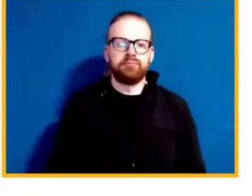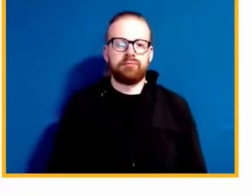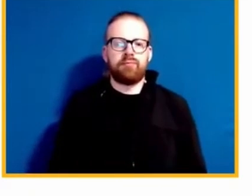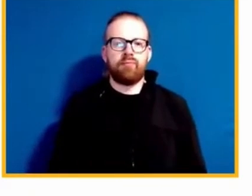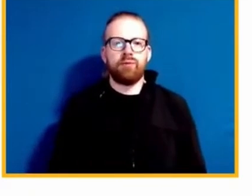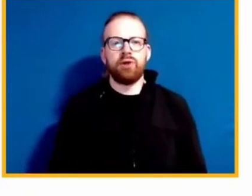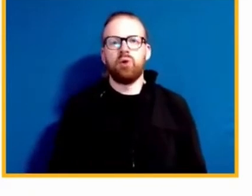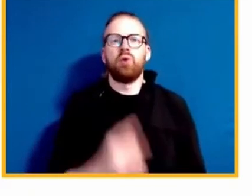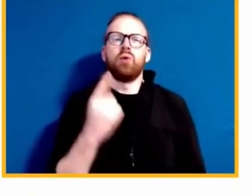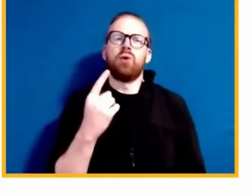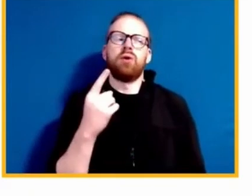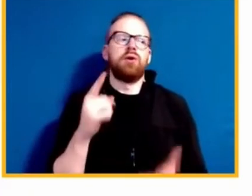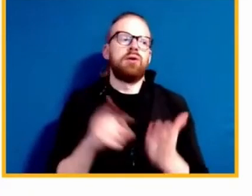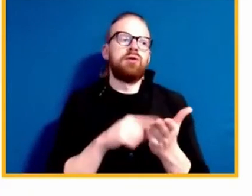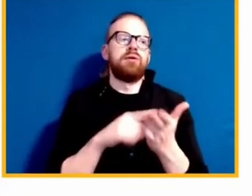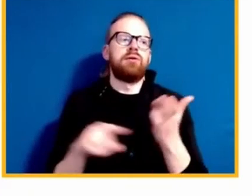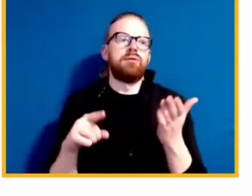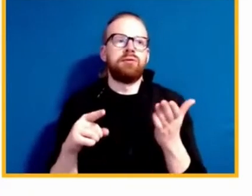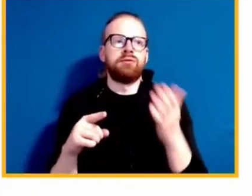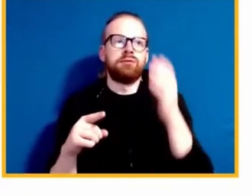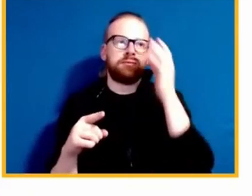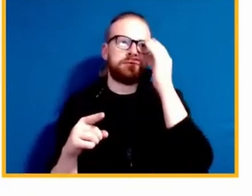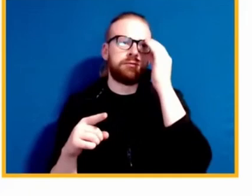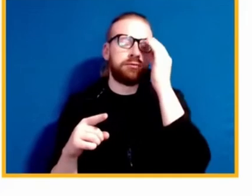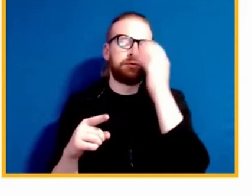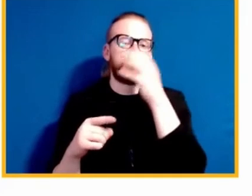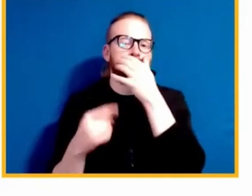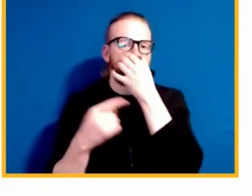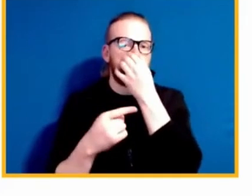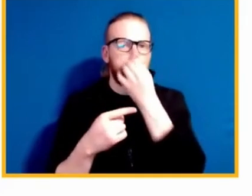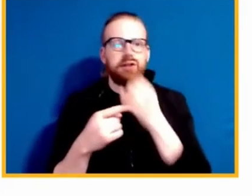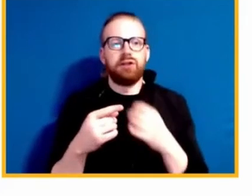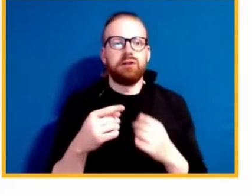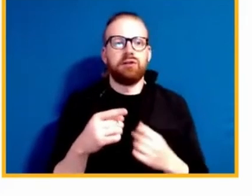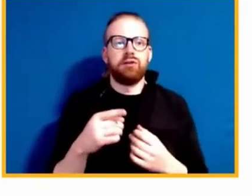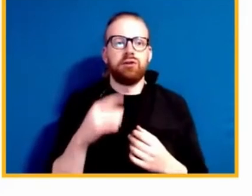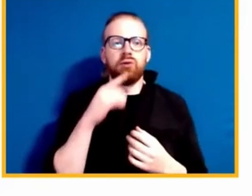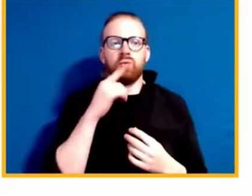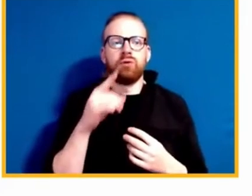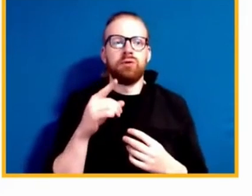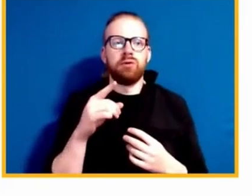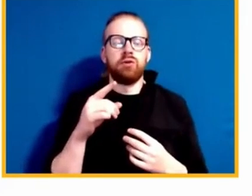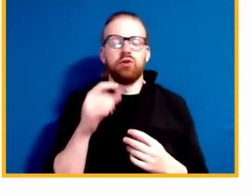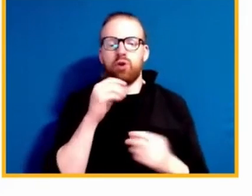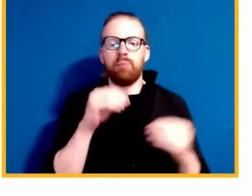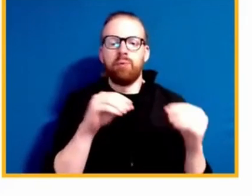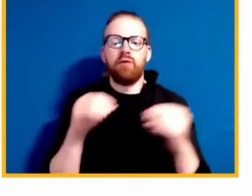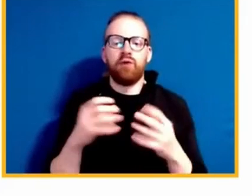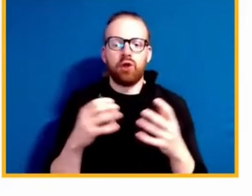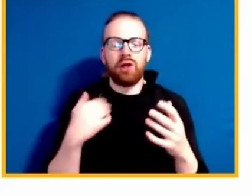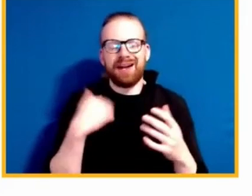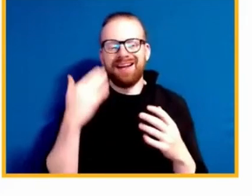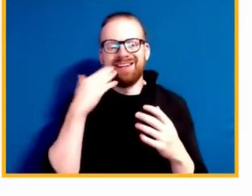My only critique would be you seemed very stationary, I know that there's not a lot of room for you